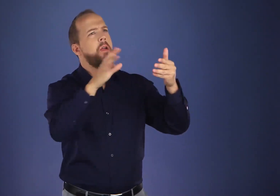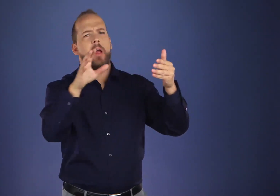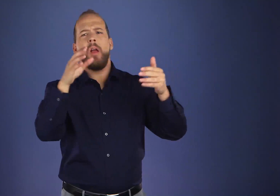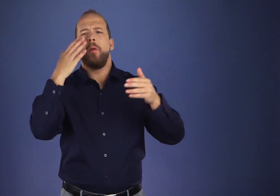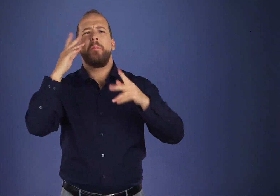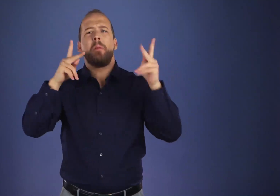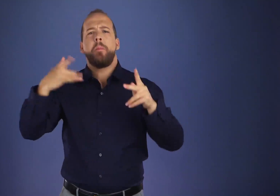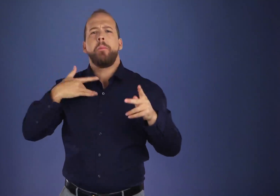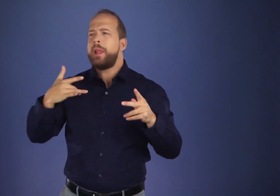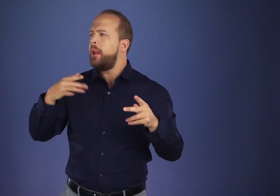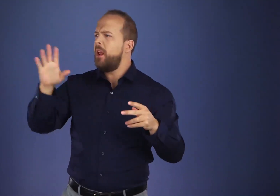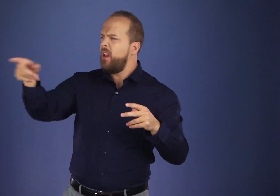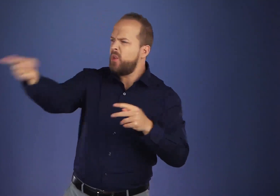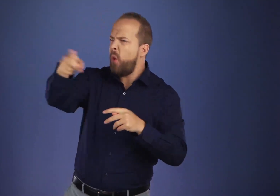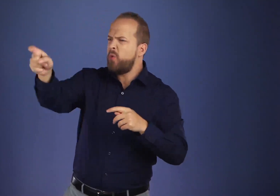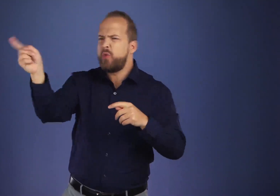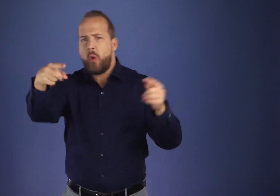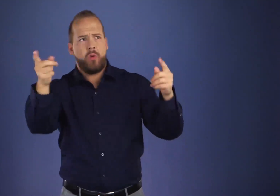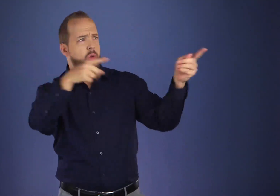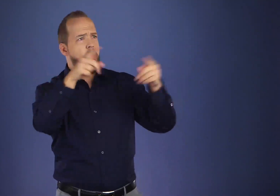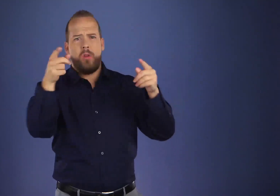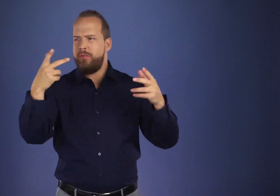Trying to do this is an act of his own will.